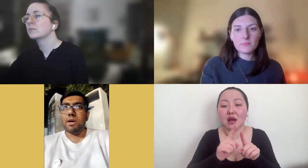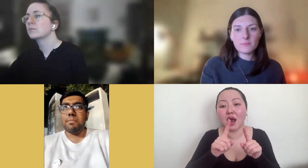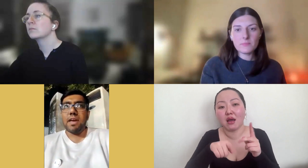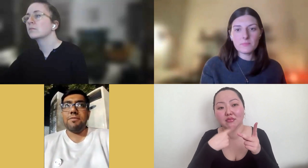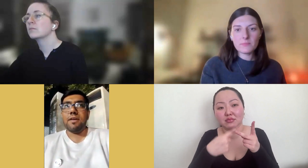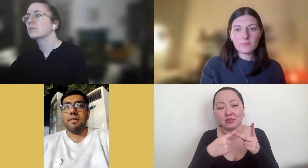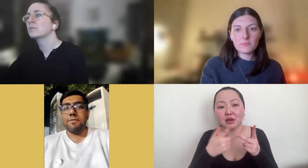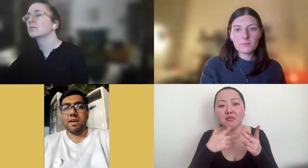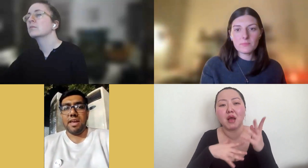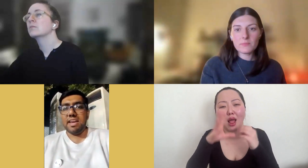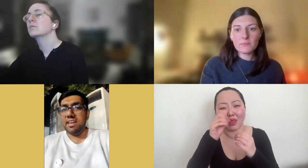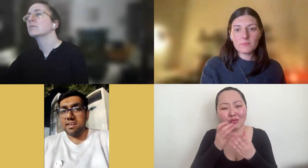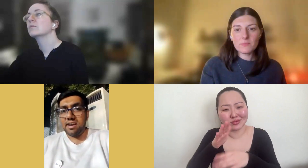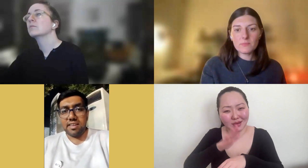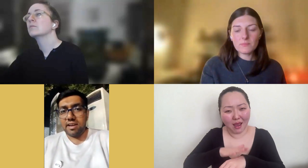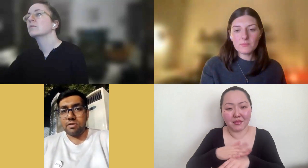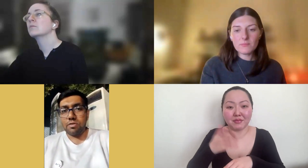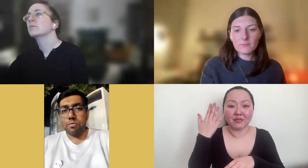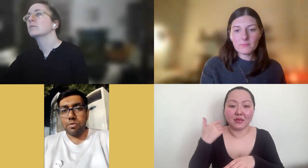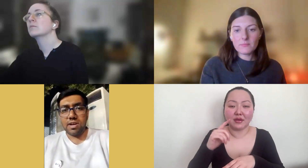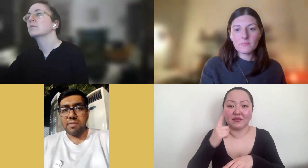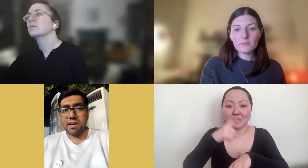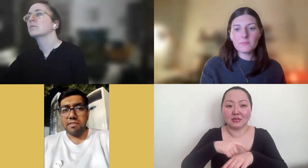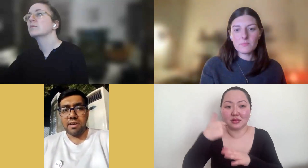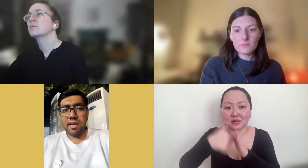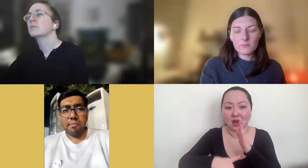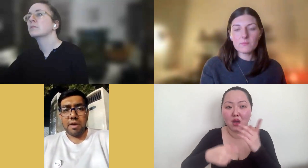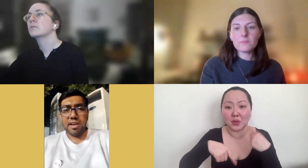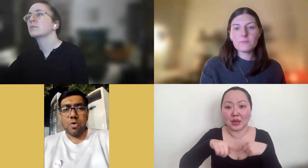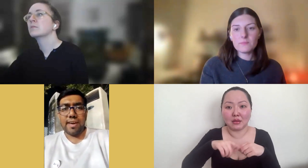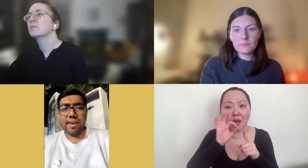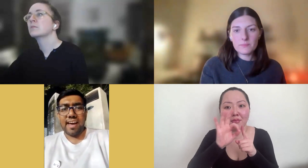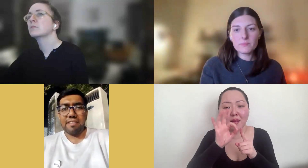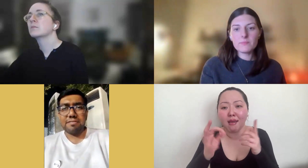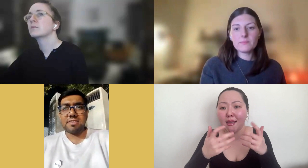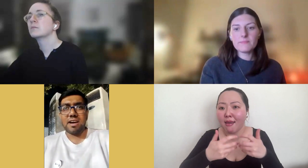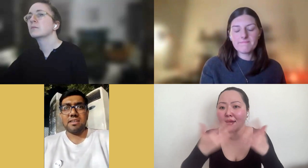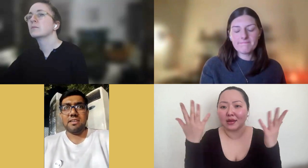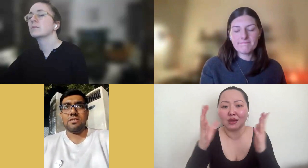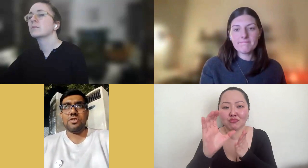we would apply for any grant that would come our way. But now we have started